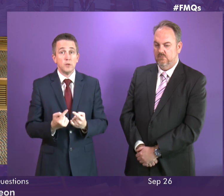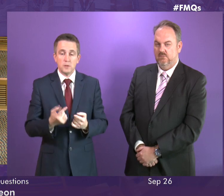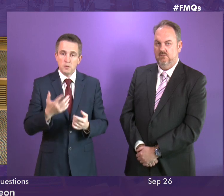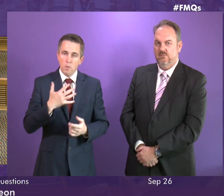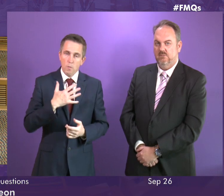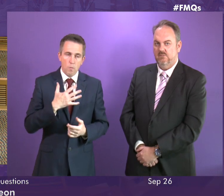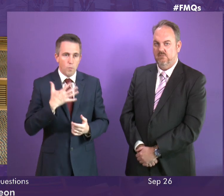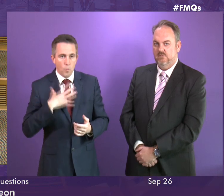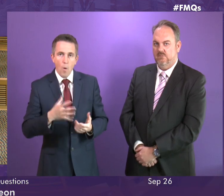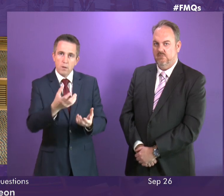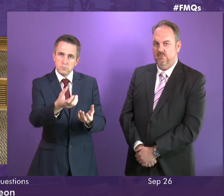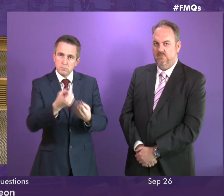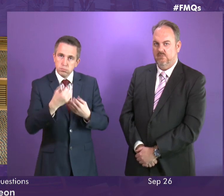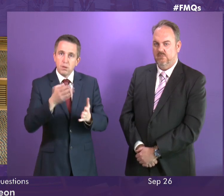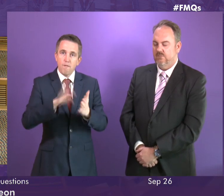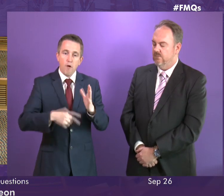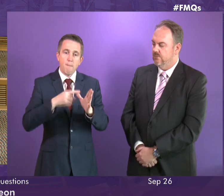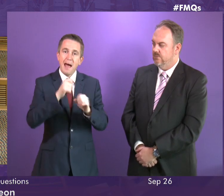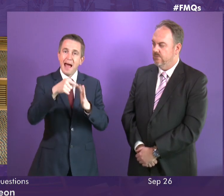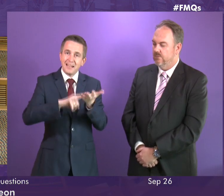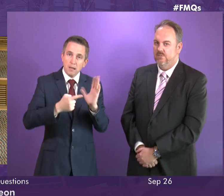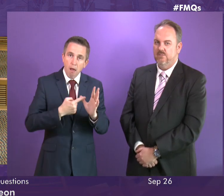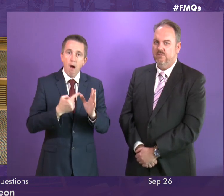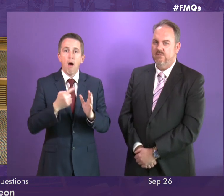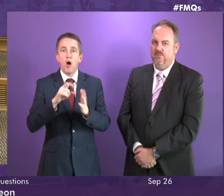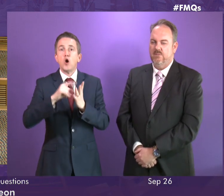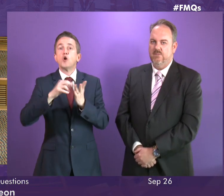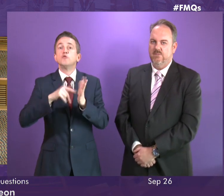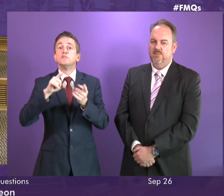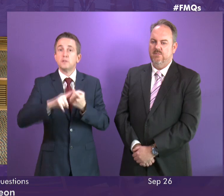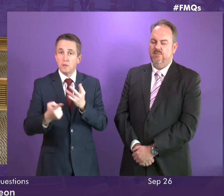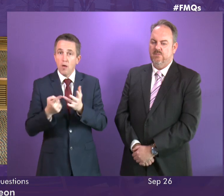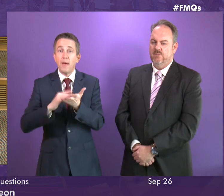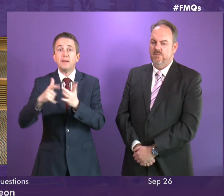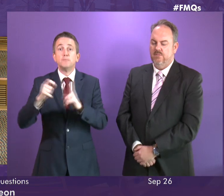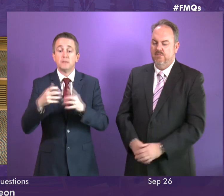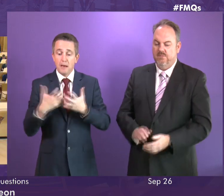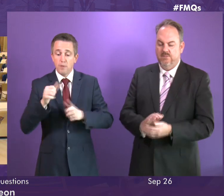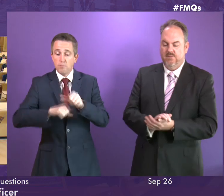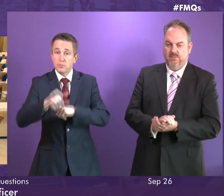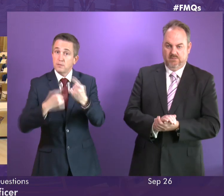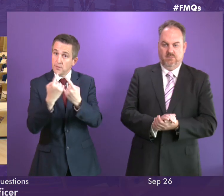to welcome input from Angela Constance, other members and other stakeholders on how we might best do so.